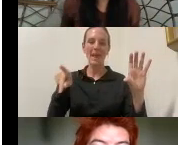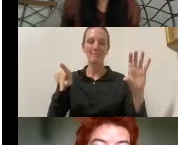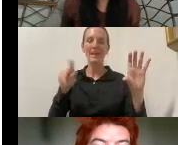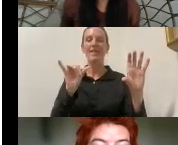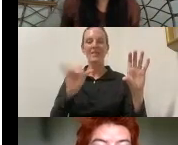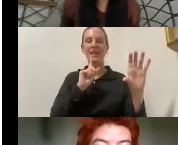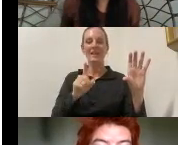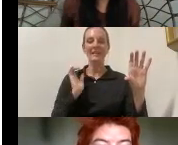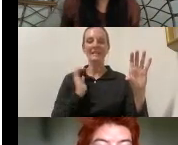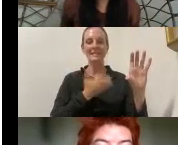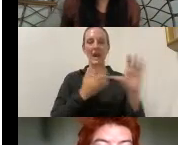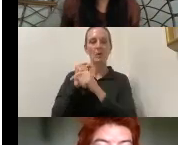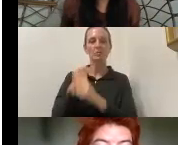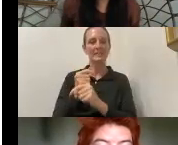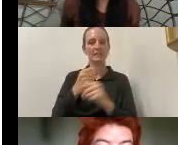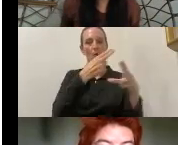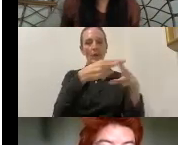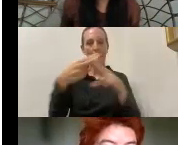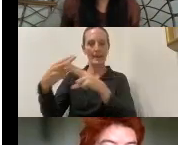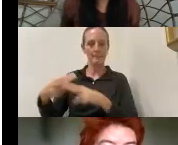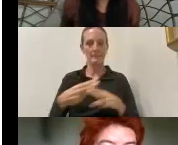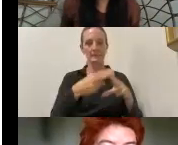names of the territories of my Nation.